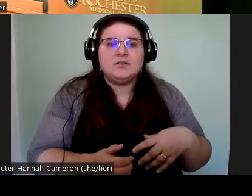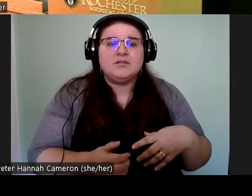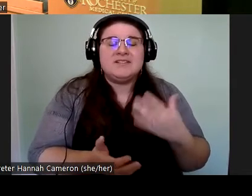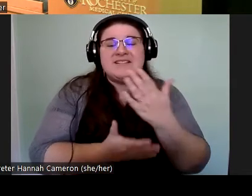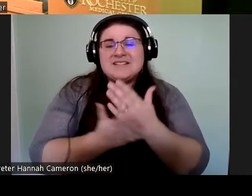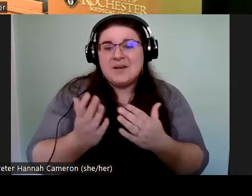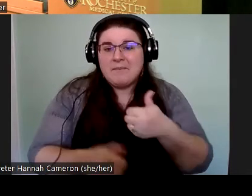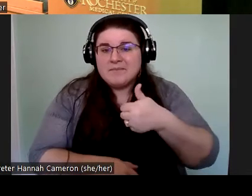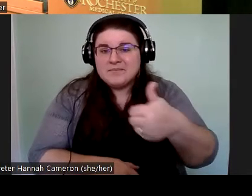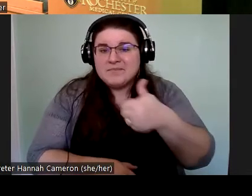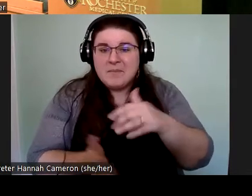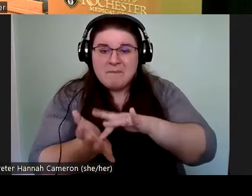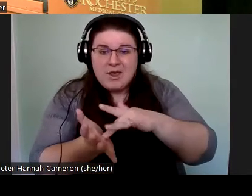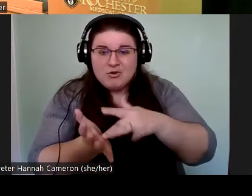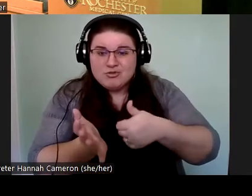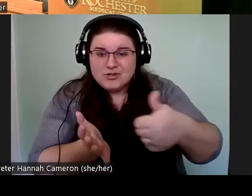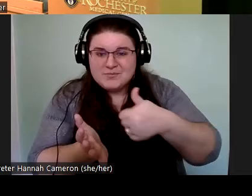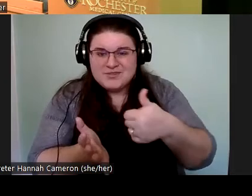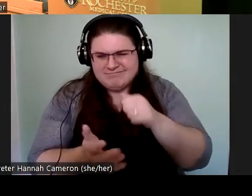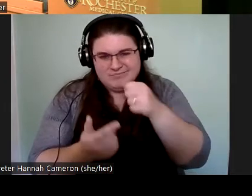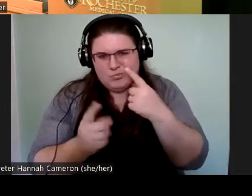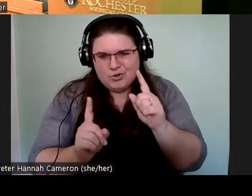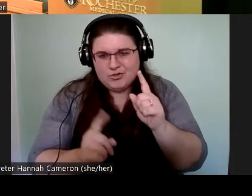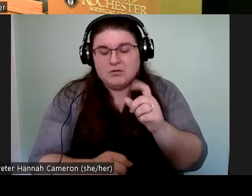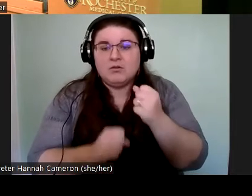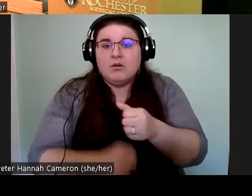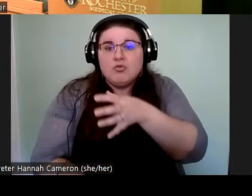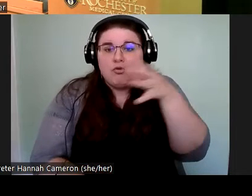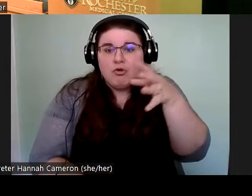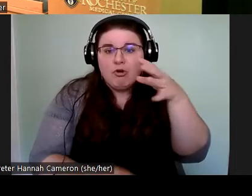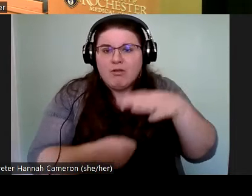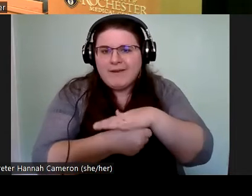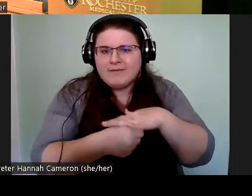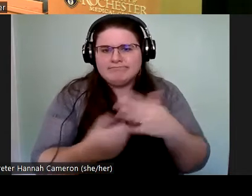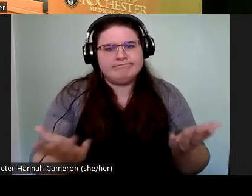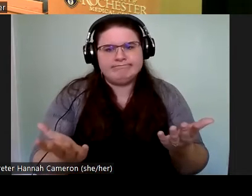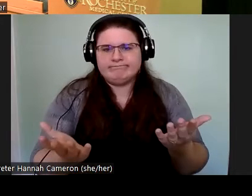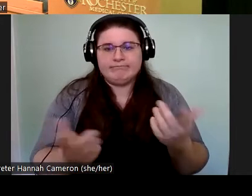and so even if you're on Medicaid you might not be able to get um an nmt vehicle to take you in